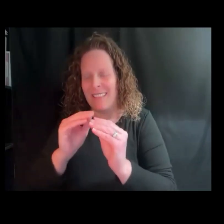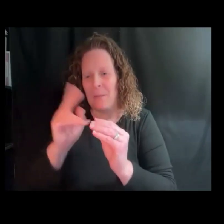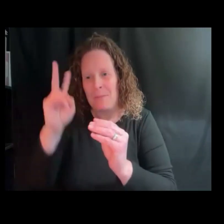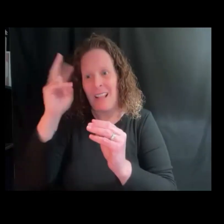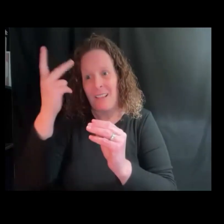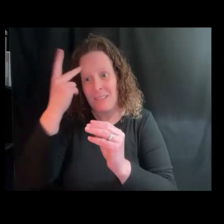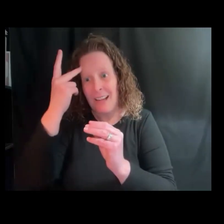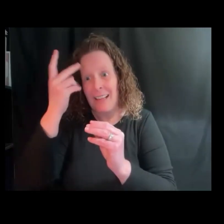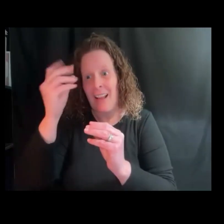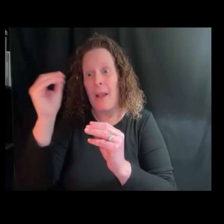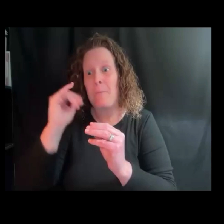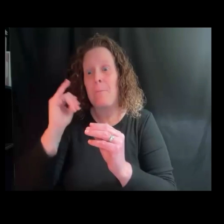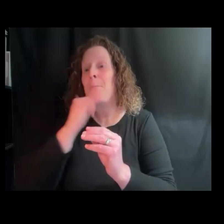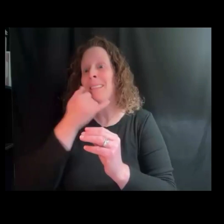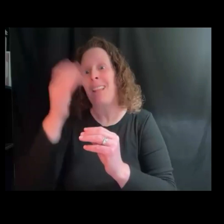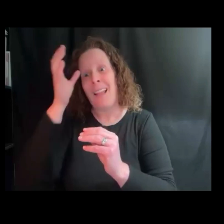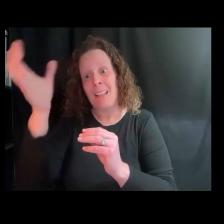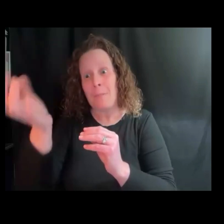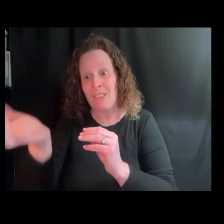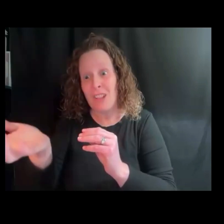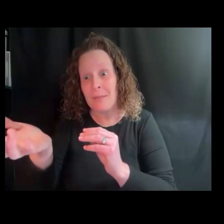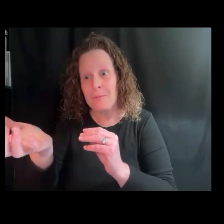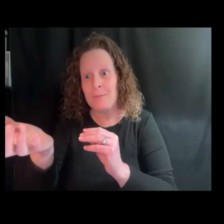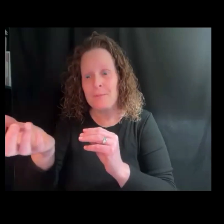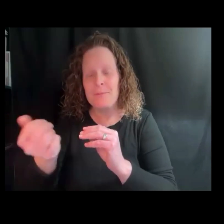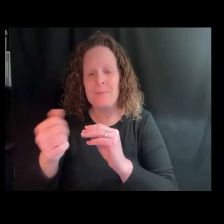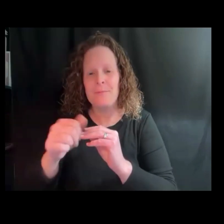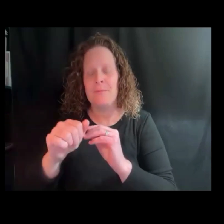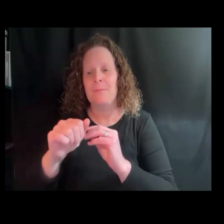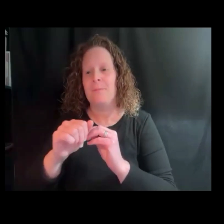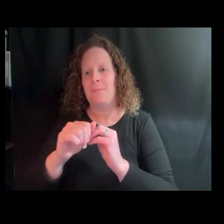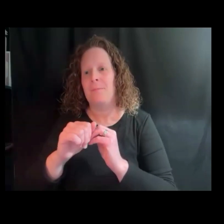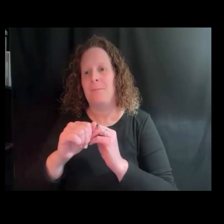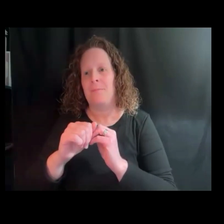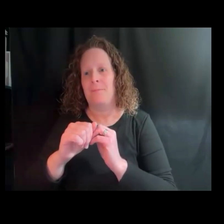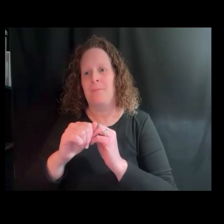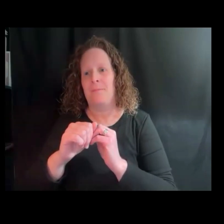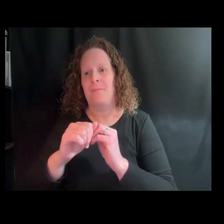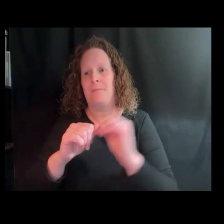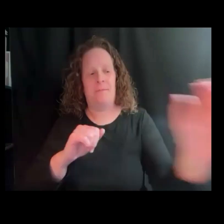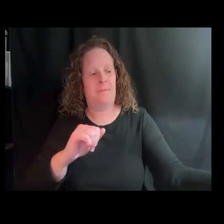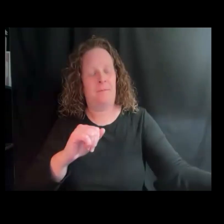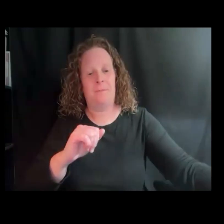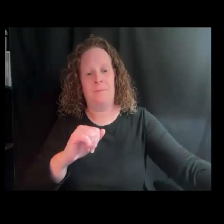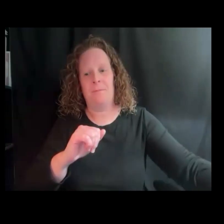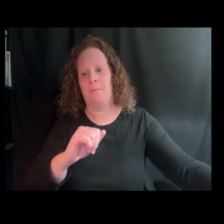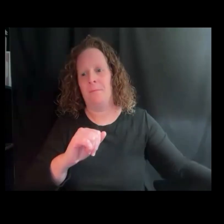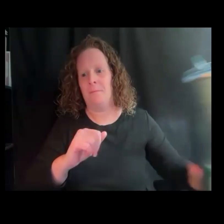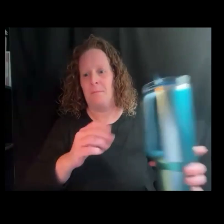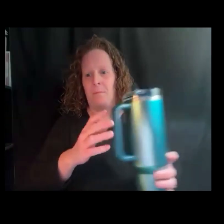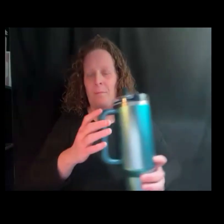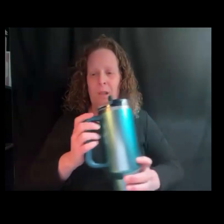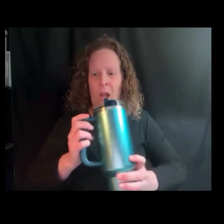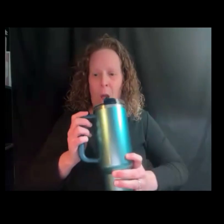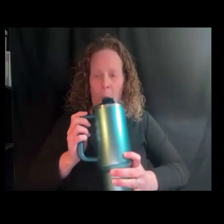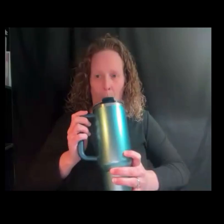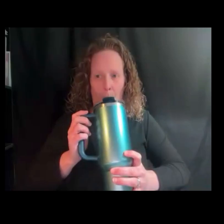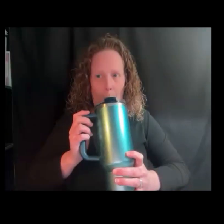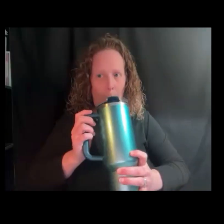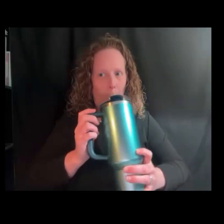almost impossible to fix something once it's been put in there right? Because these are concept developments happening in the educational setting.